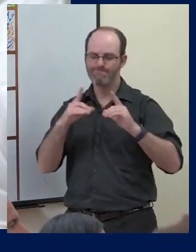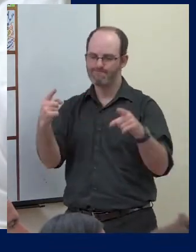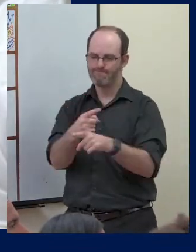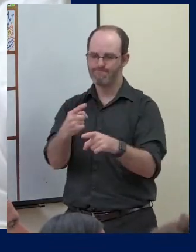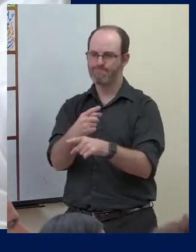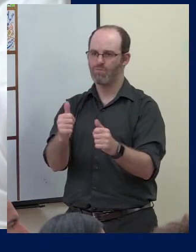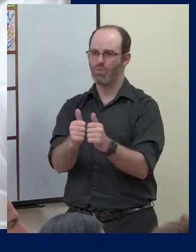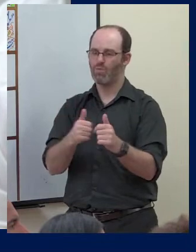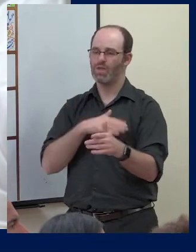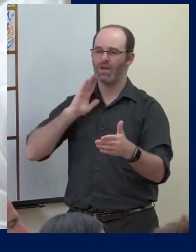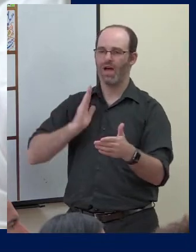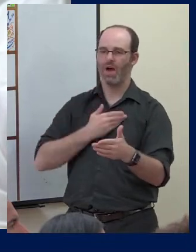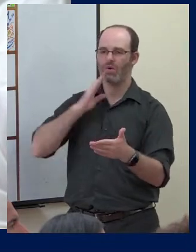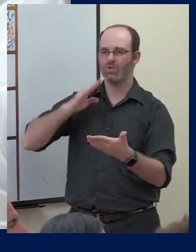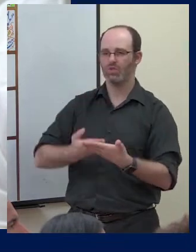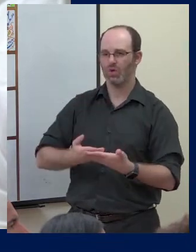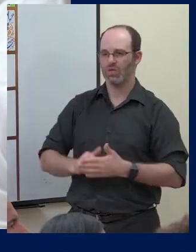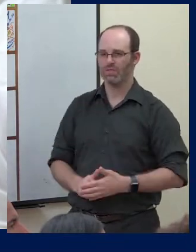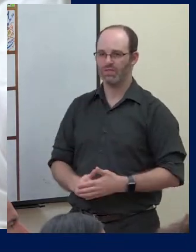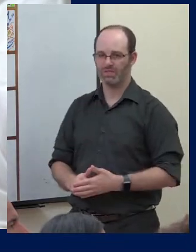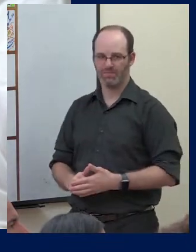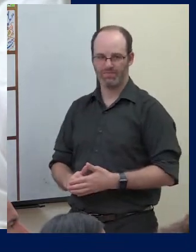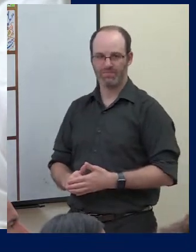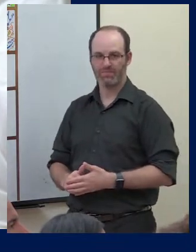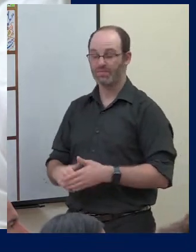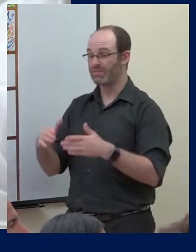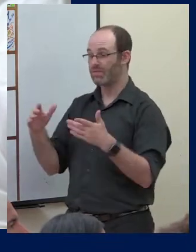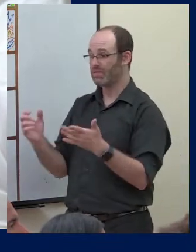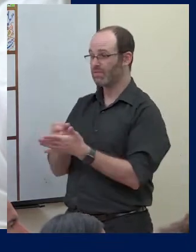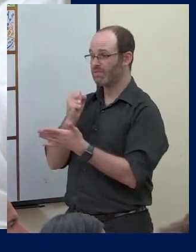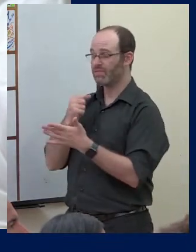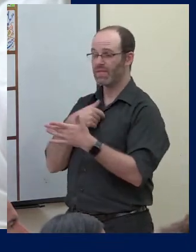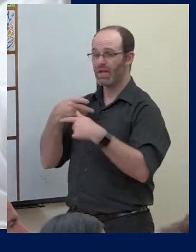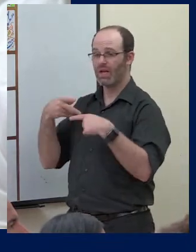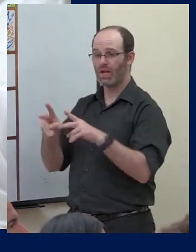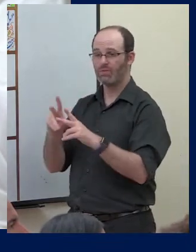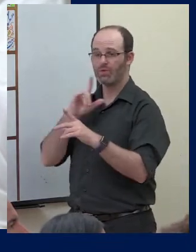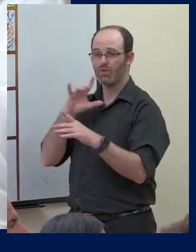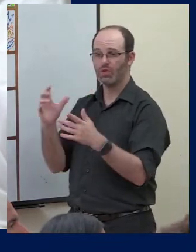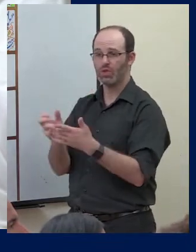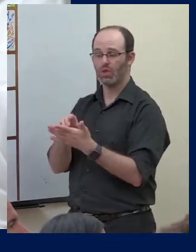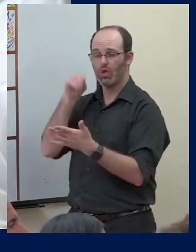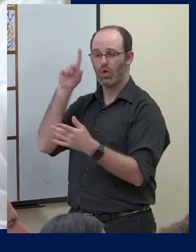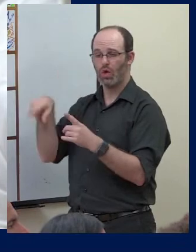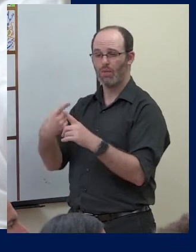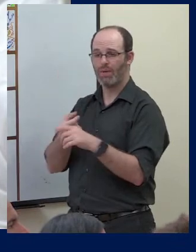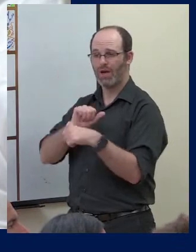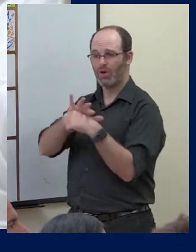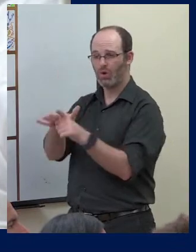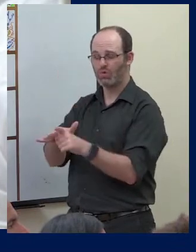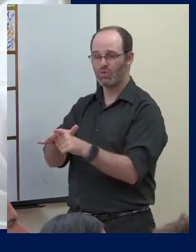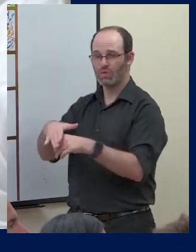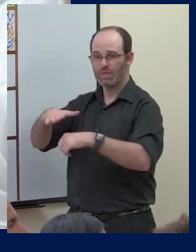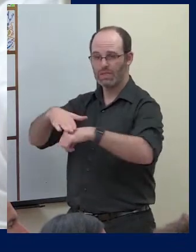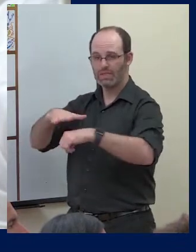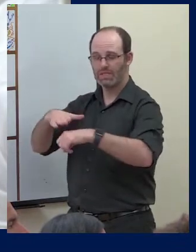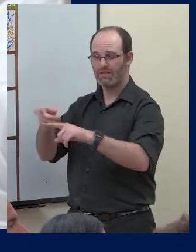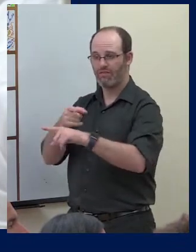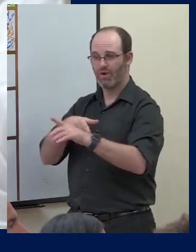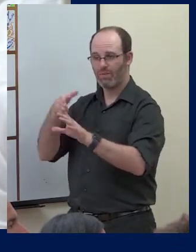Additionally, we had the opportunity to learn about COVID-19 precautions from a doctor.